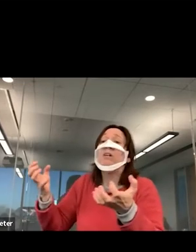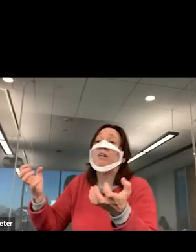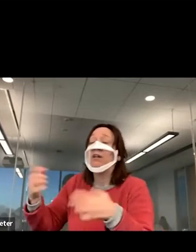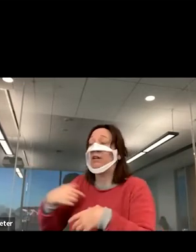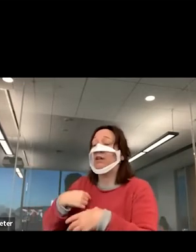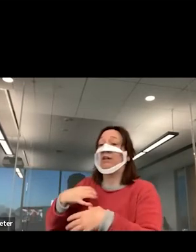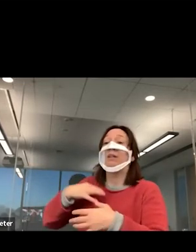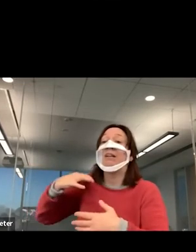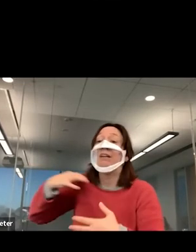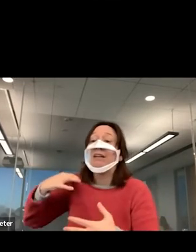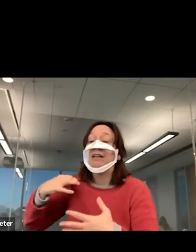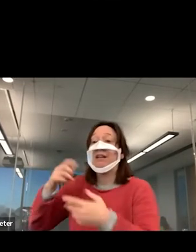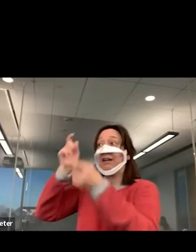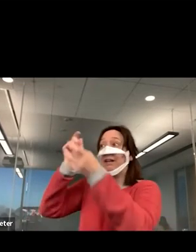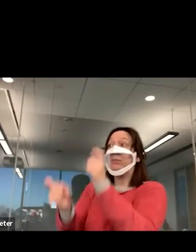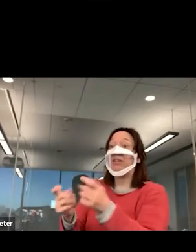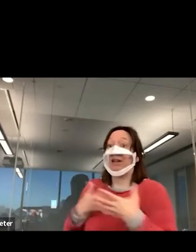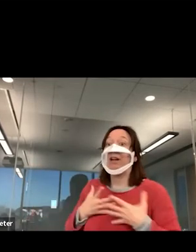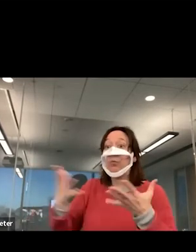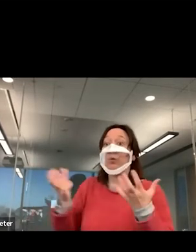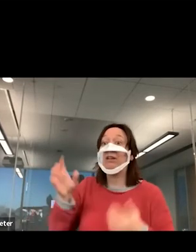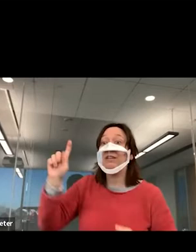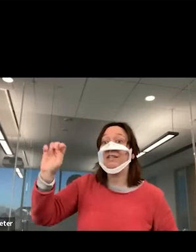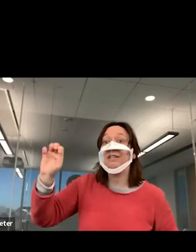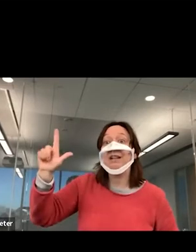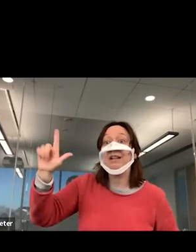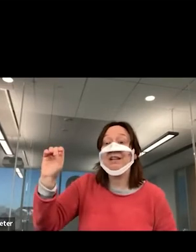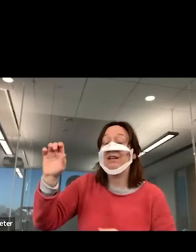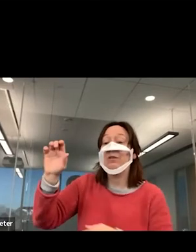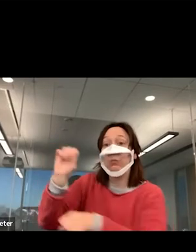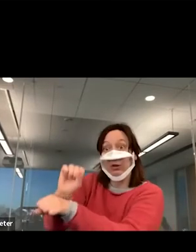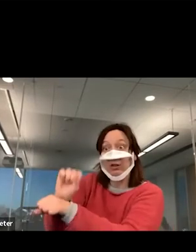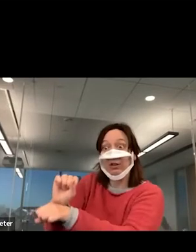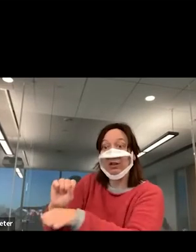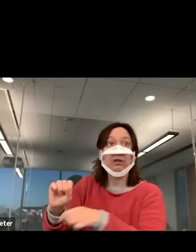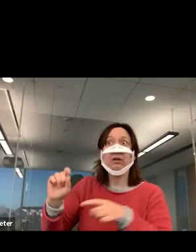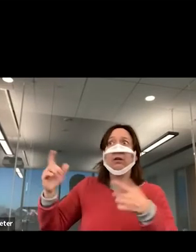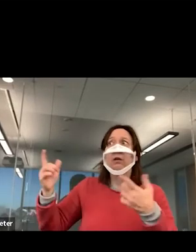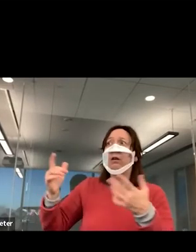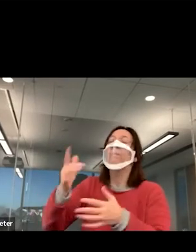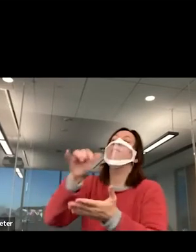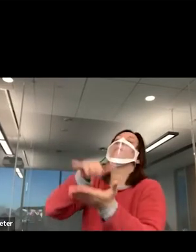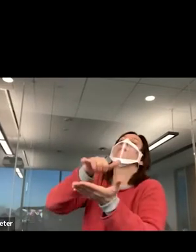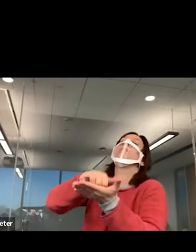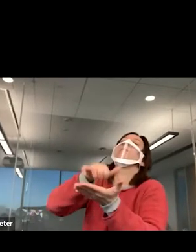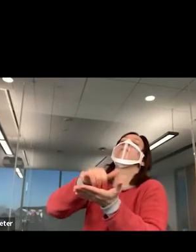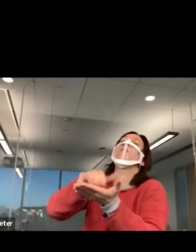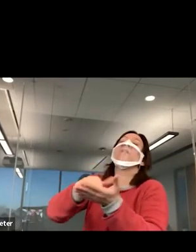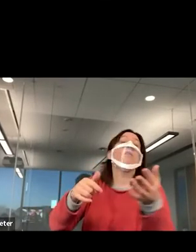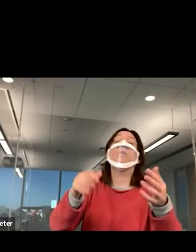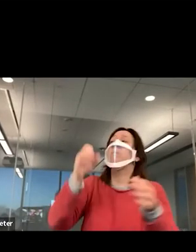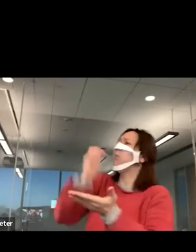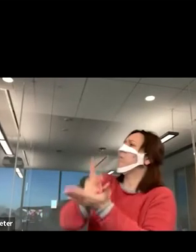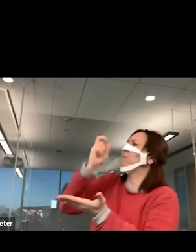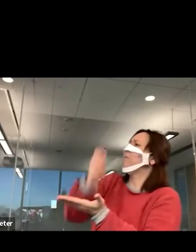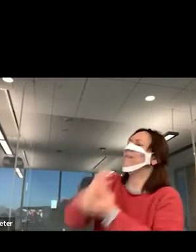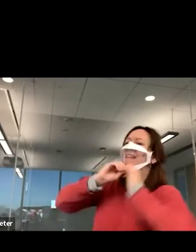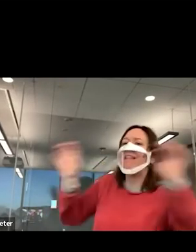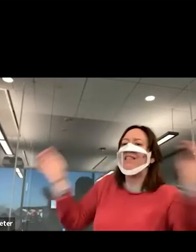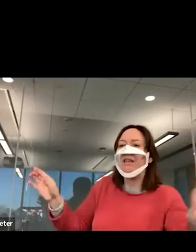with a disability was like almost impossible to to get and the courts no one no one would actually uh